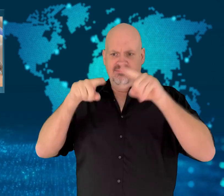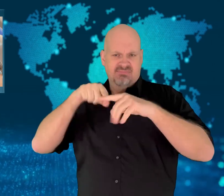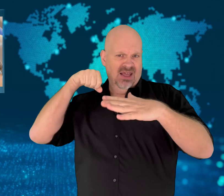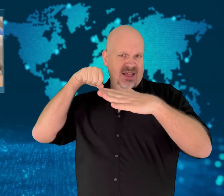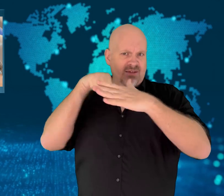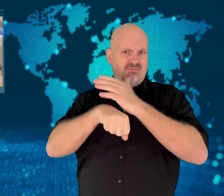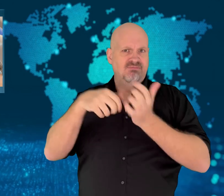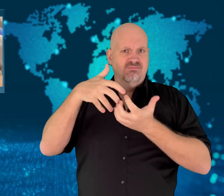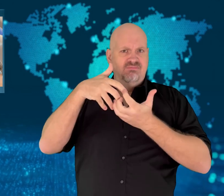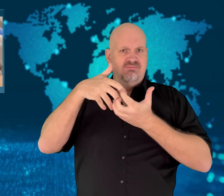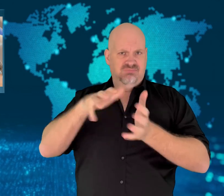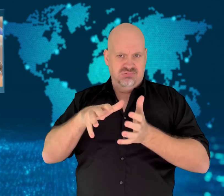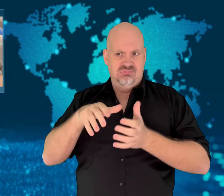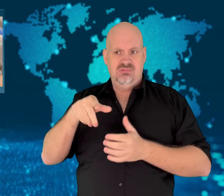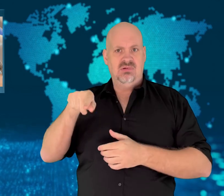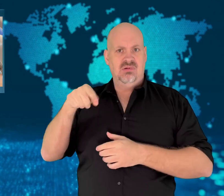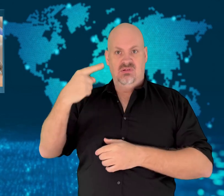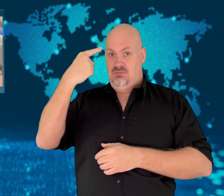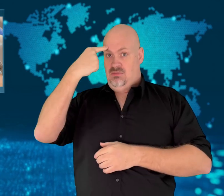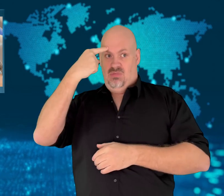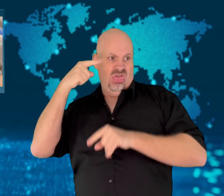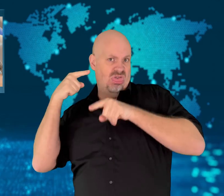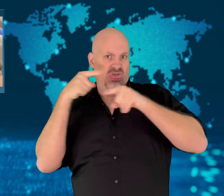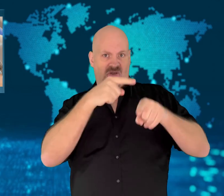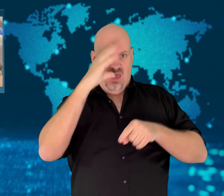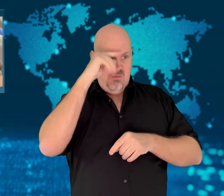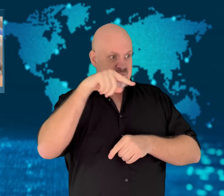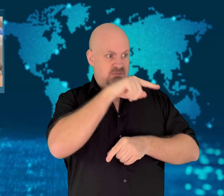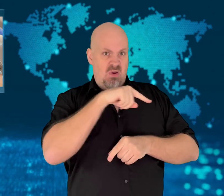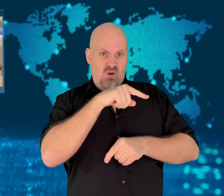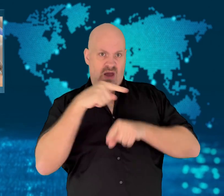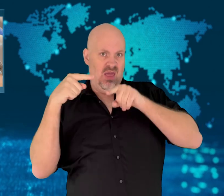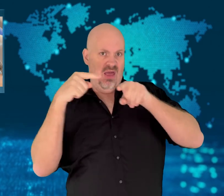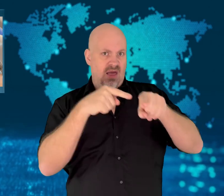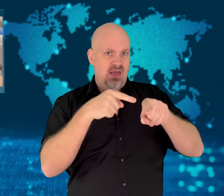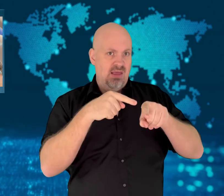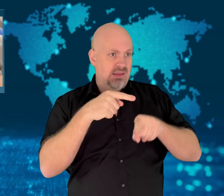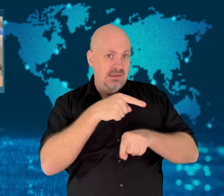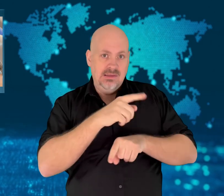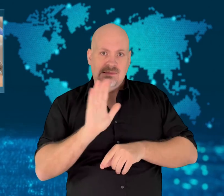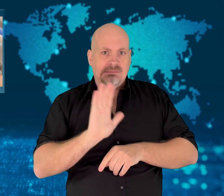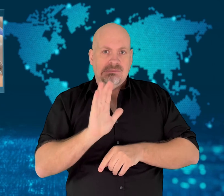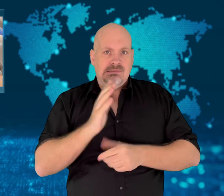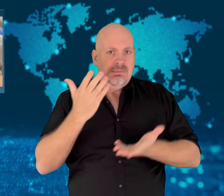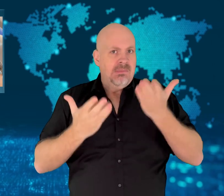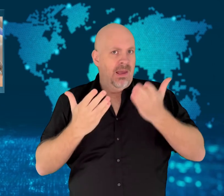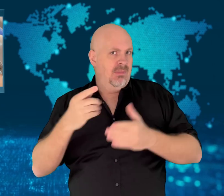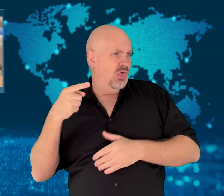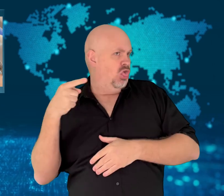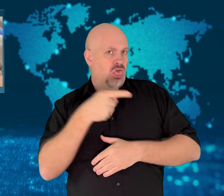smashing windows on the killer's car a day prior to the attack.